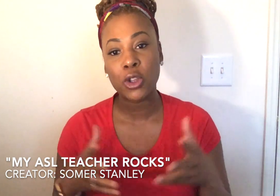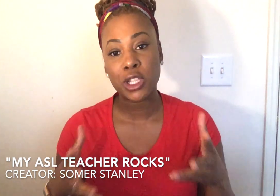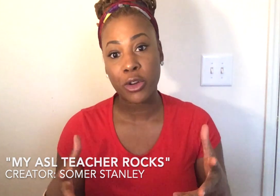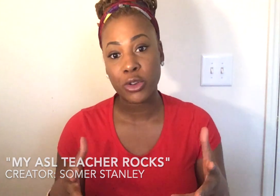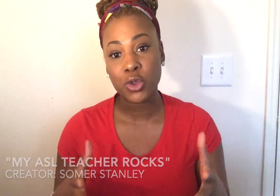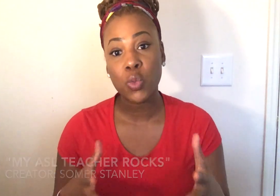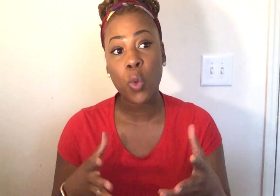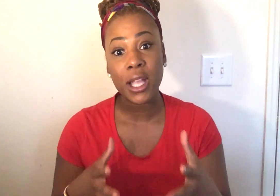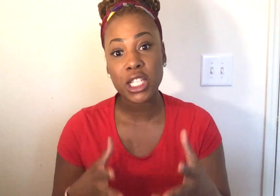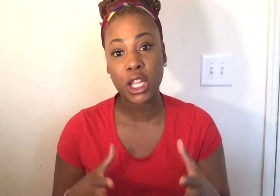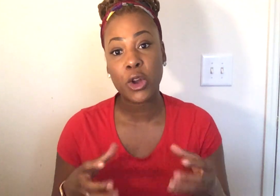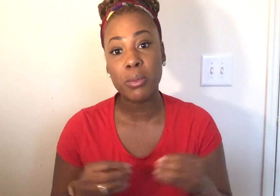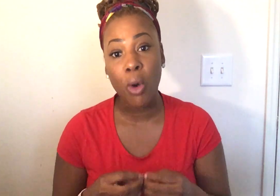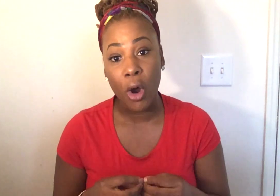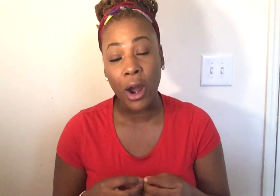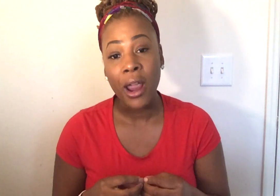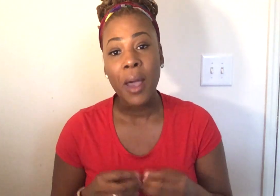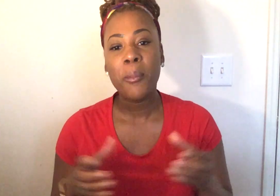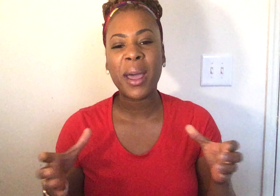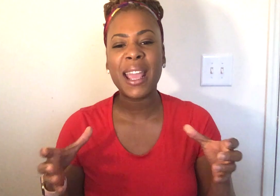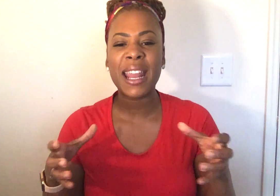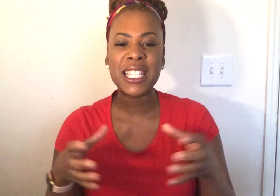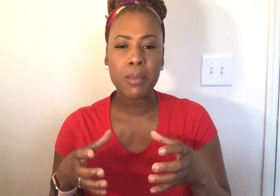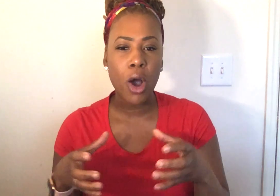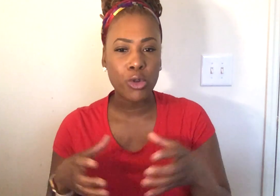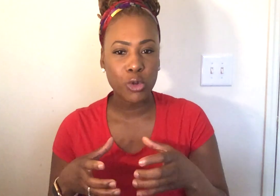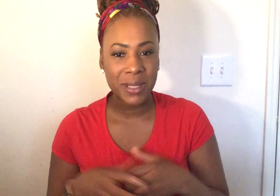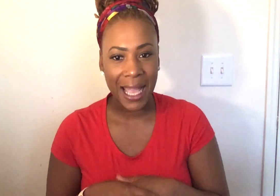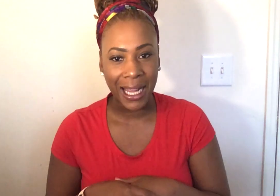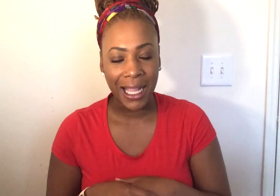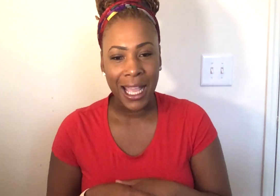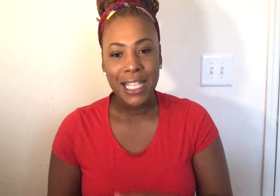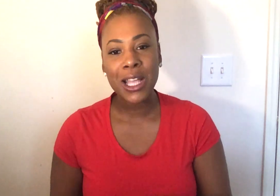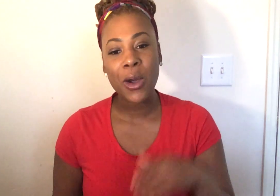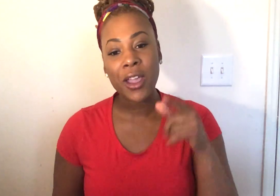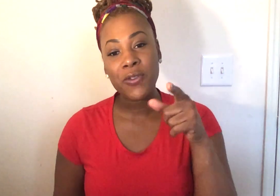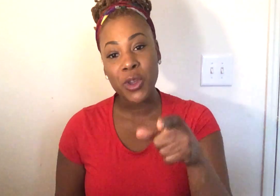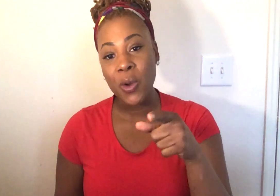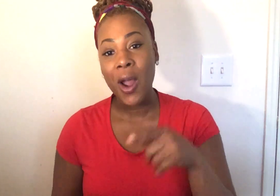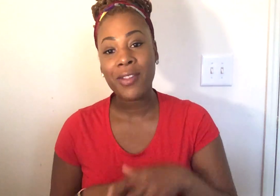learners who want to learn more but in a small group setting, so if you are that